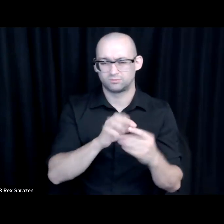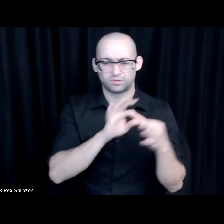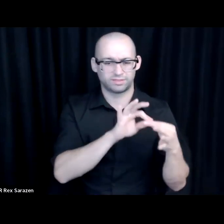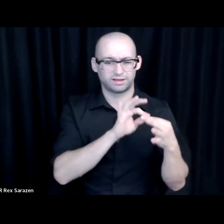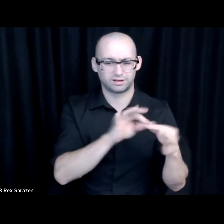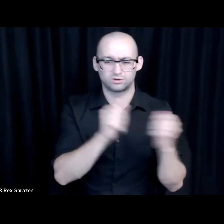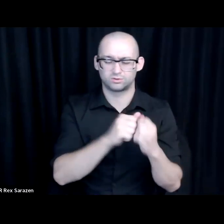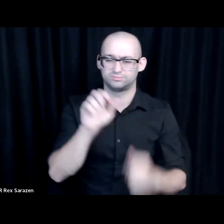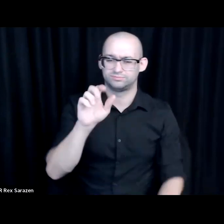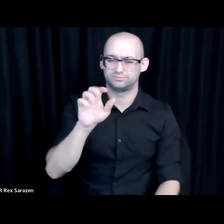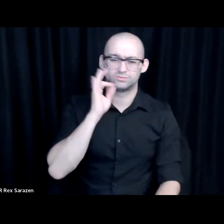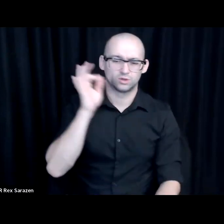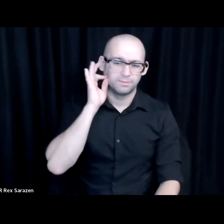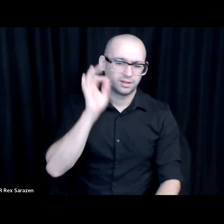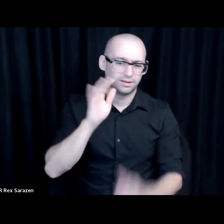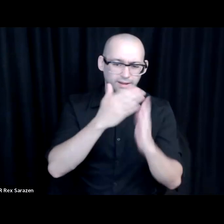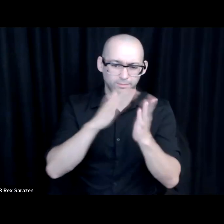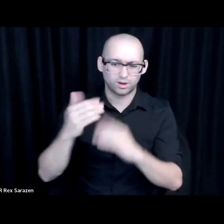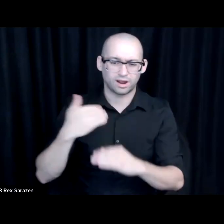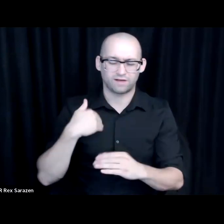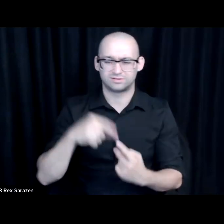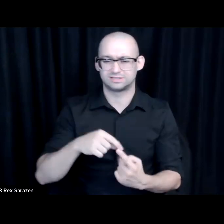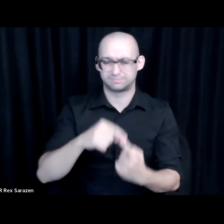unique circumstances, unique histories, and a unique place here in California.